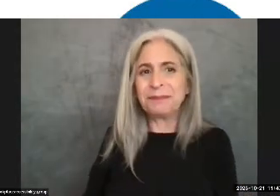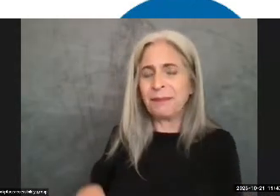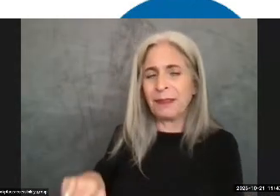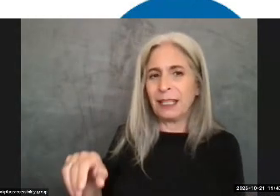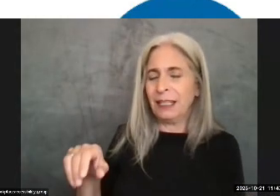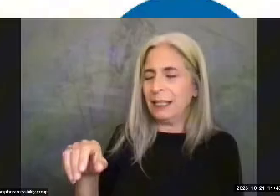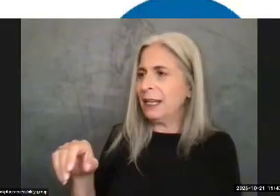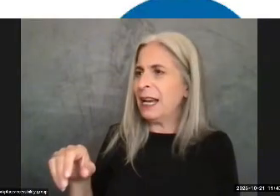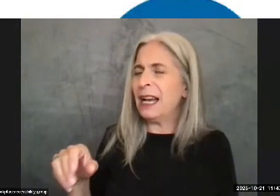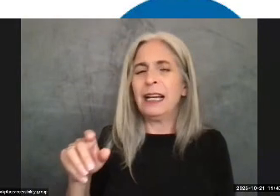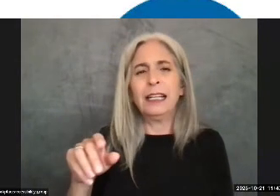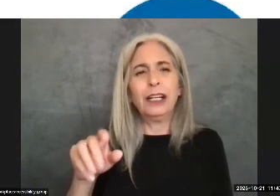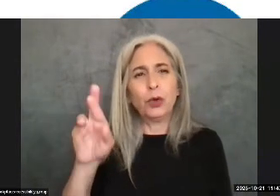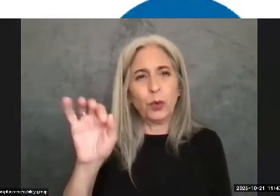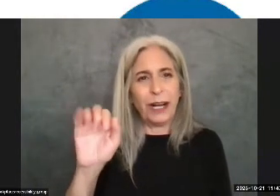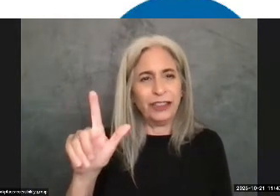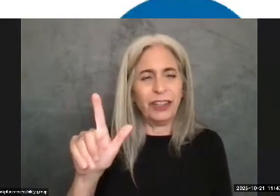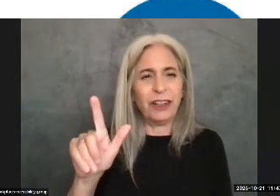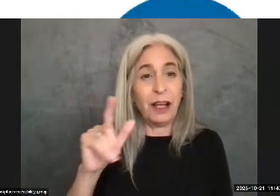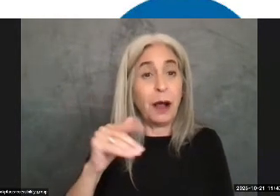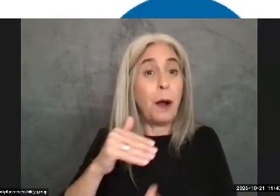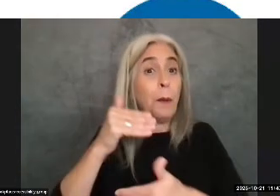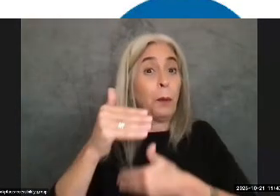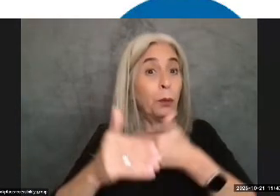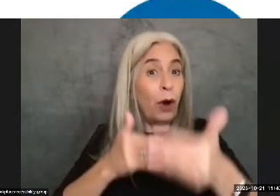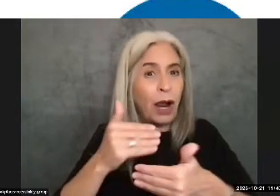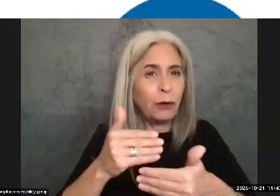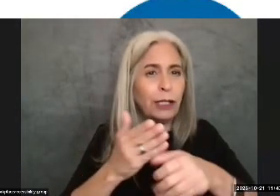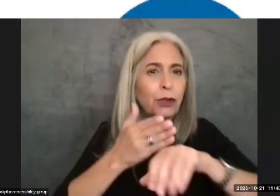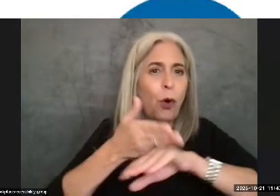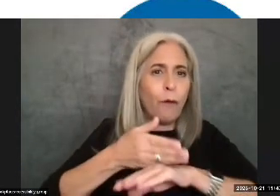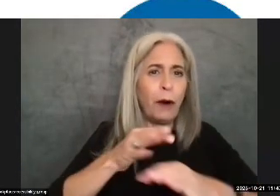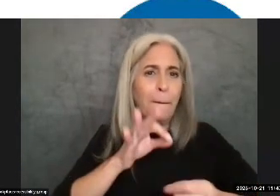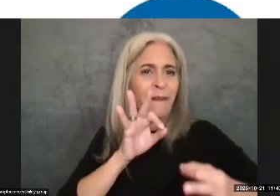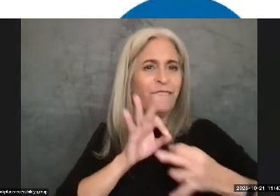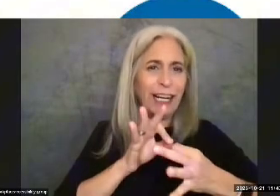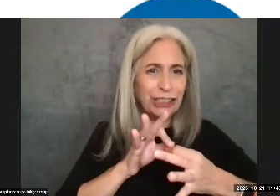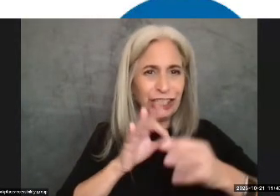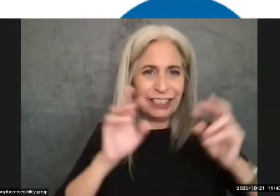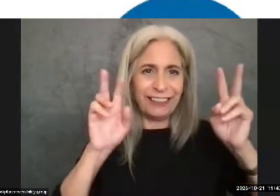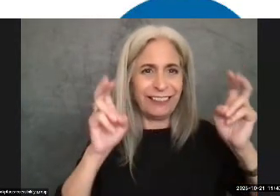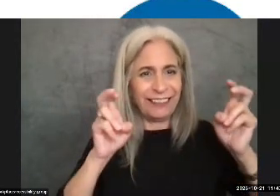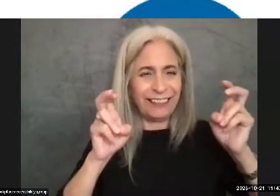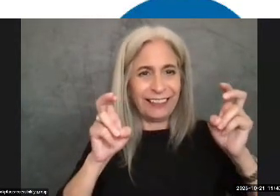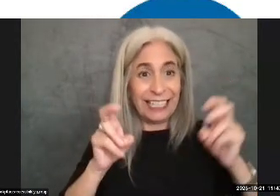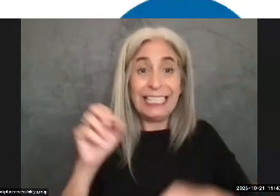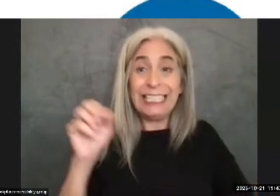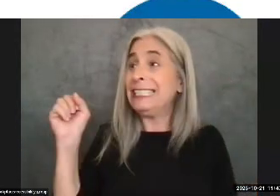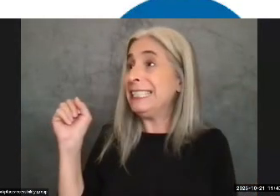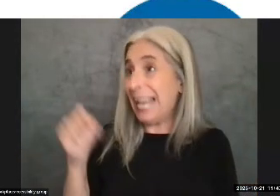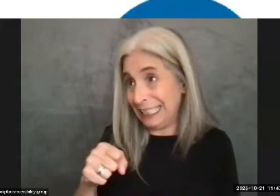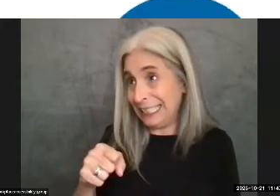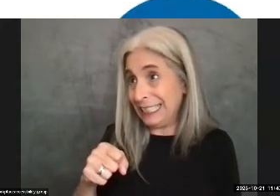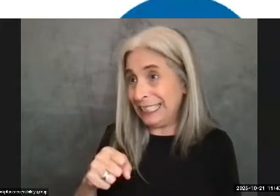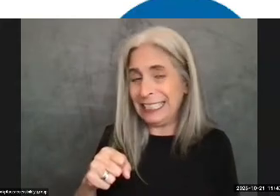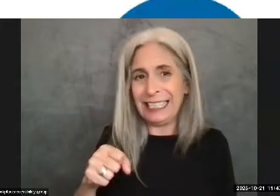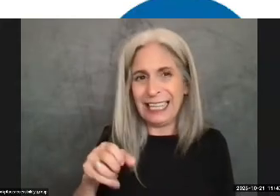Rachel Paul, IAAP: And I think that there's a saying in the community about progress over perfection. Yes. All about the progress.